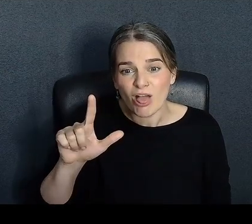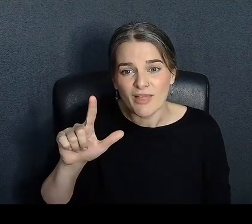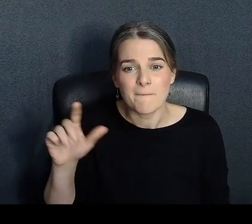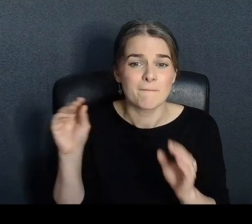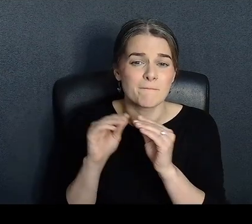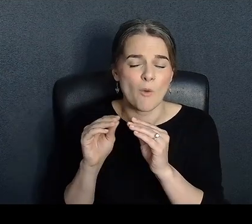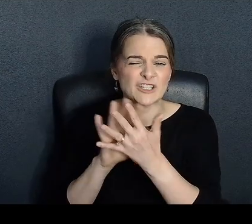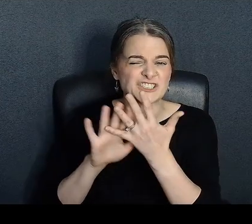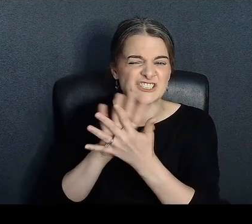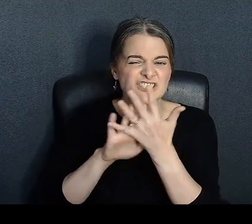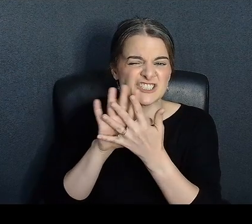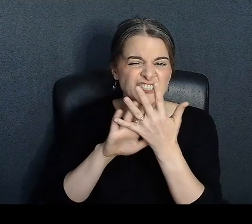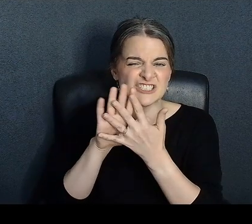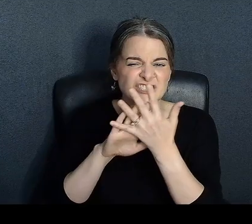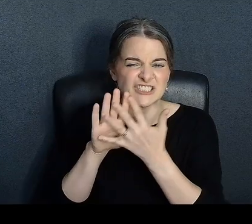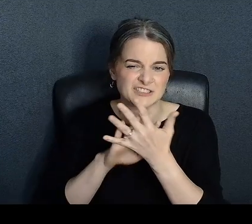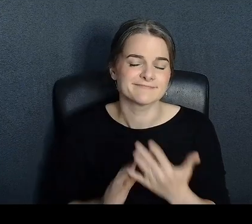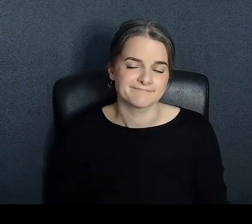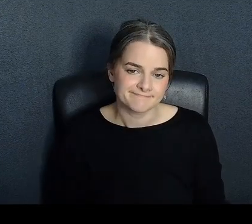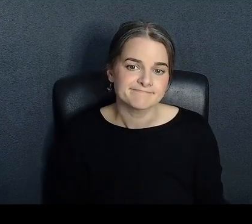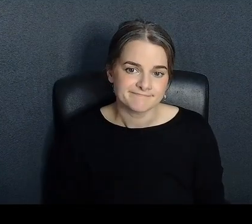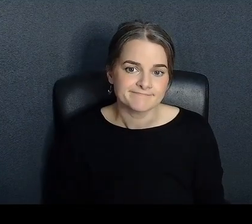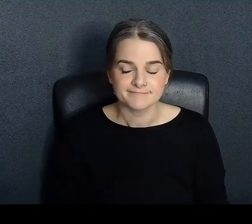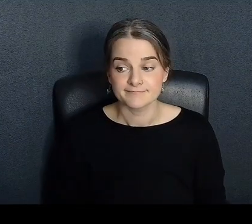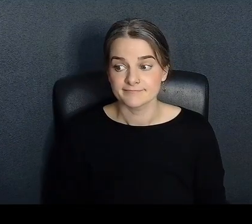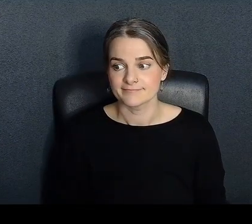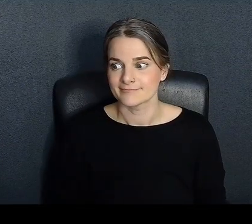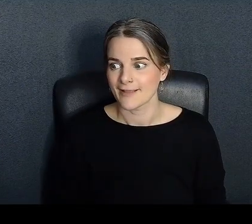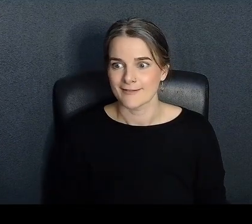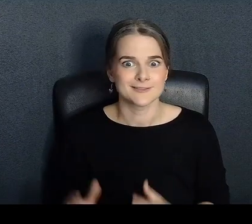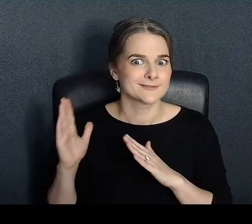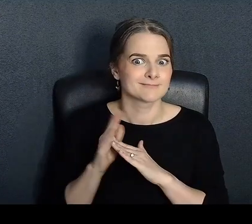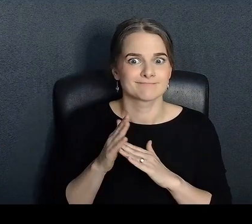We have our tried and true up top there, the Clarity Alto Plus.